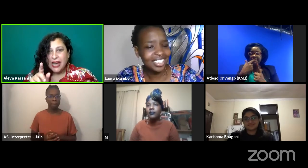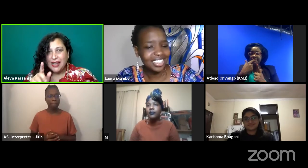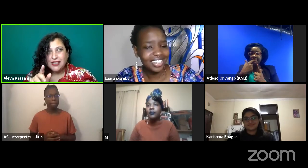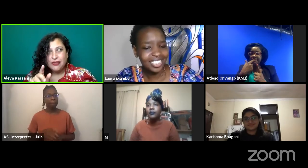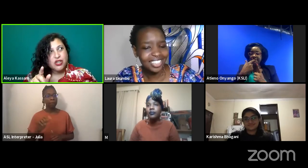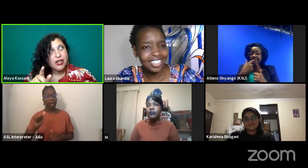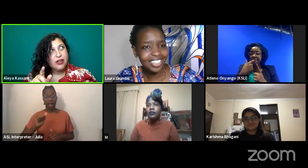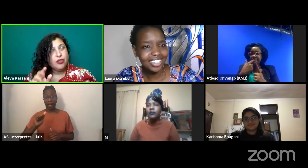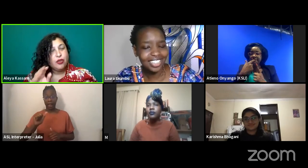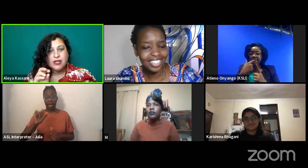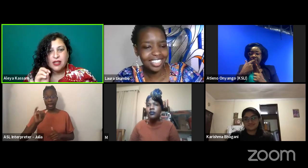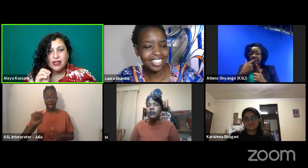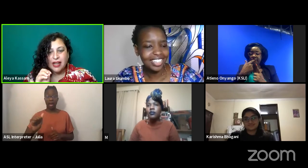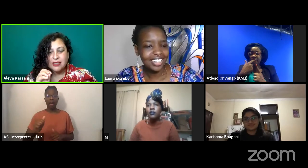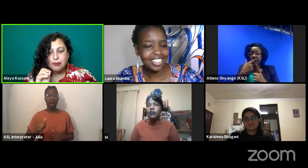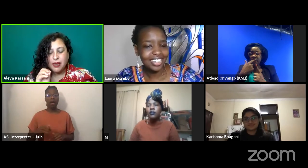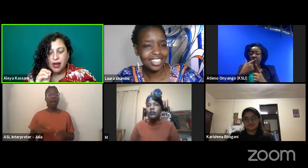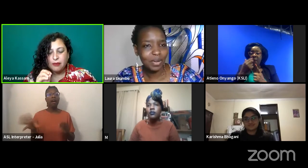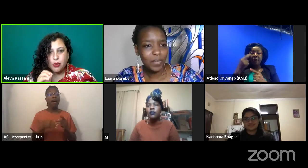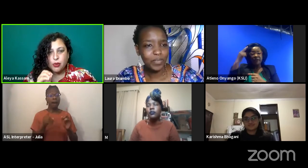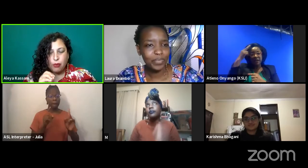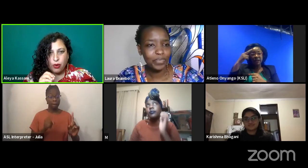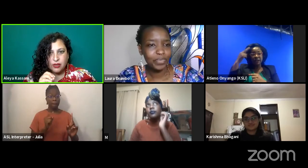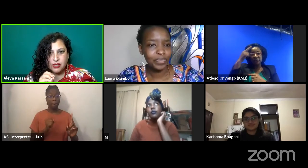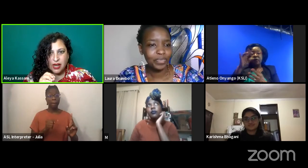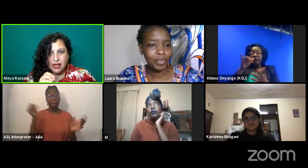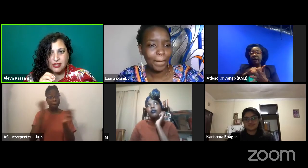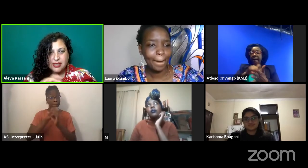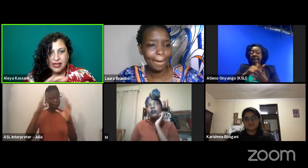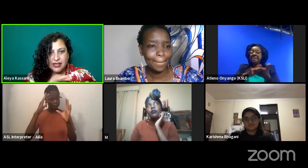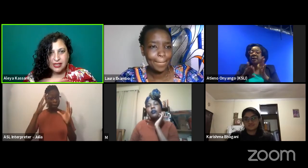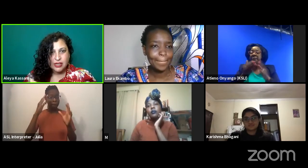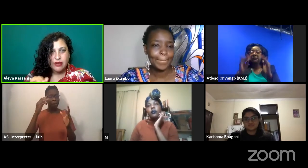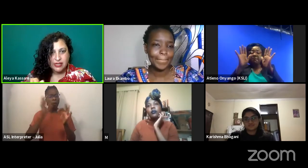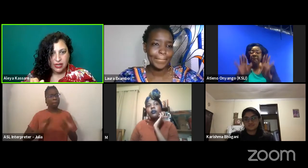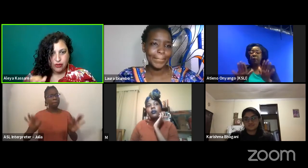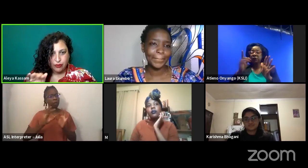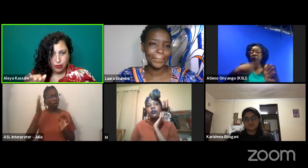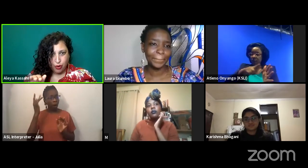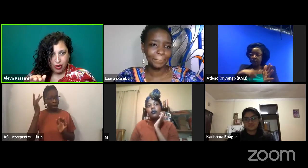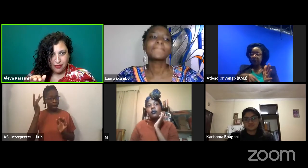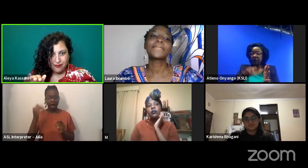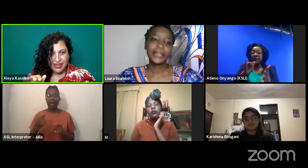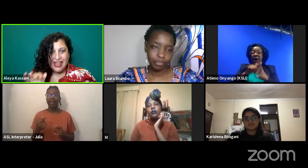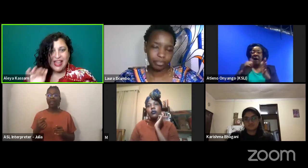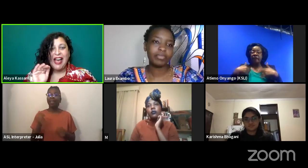Well to add visioning the reason that's become so important to us is that it sets our intention for the work